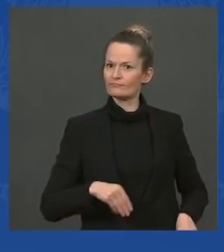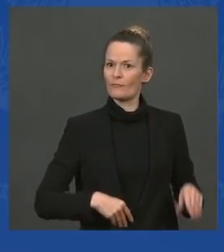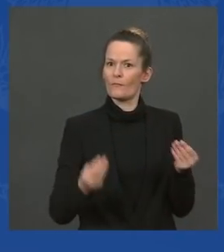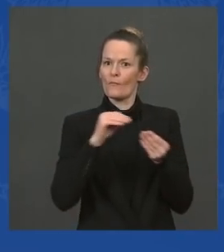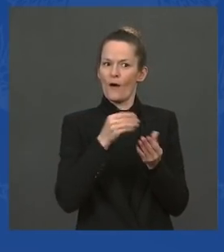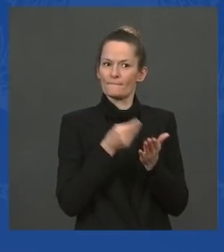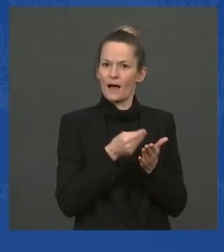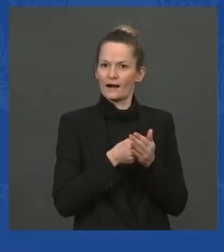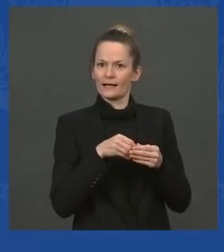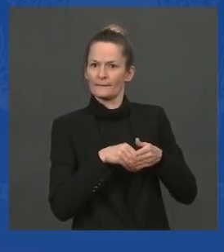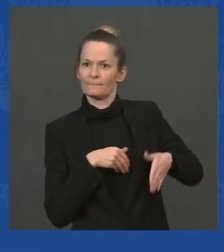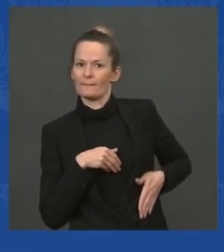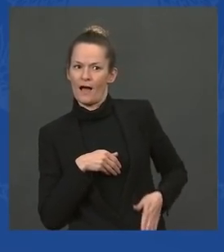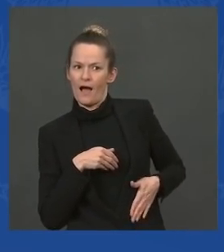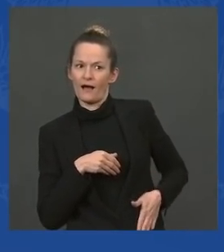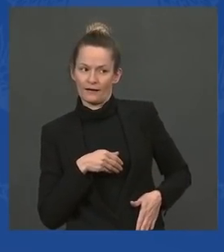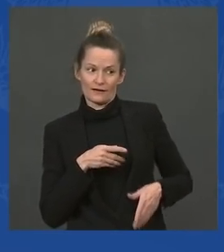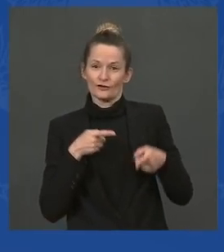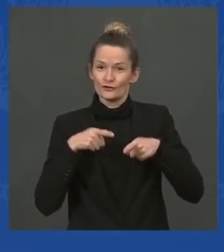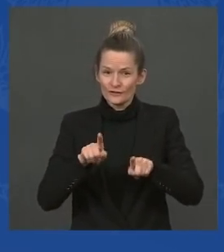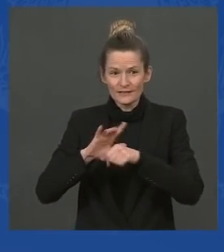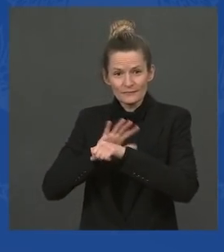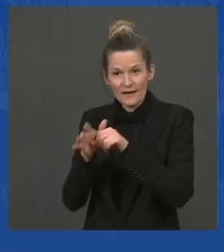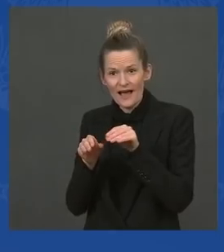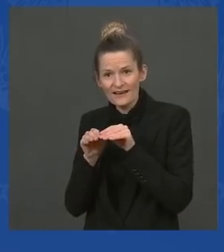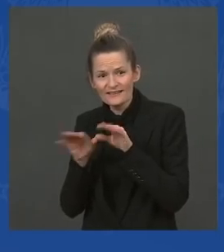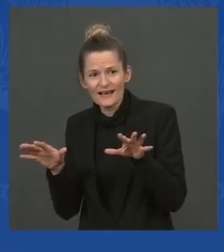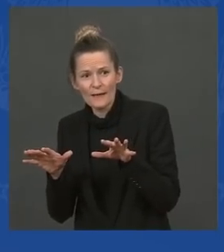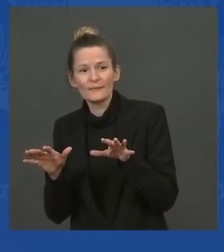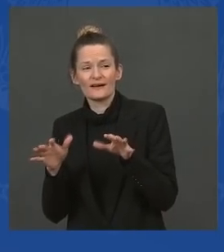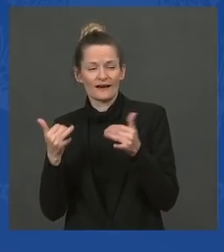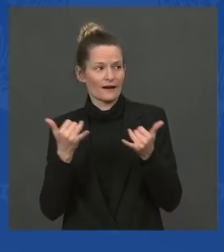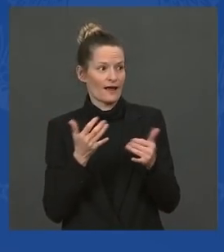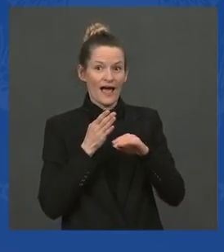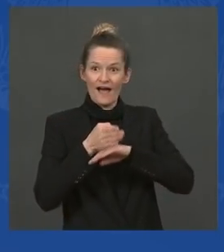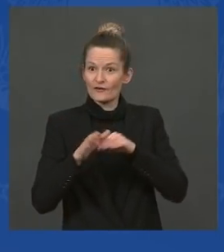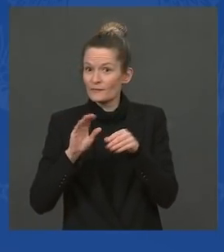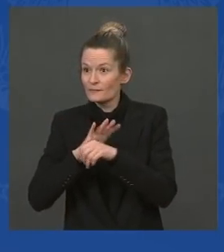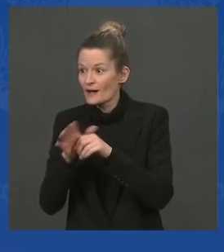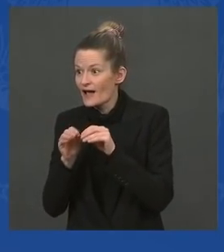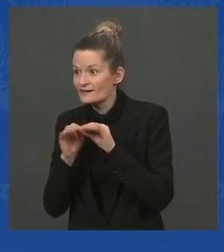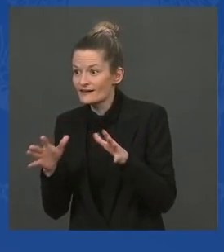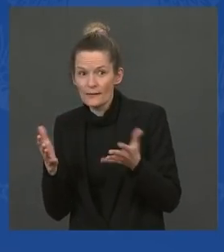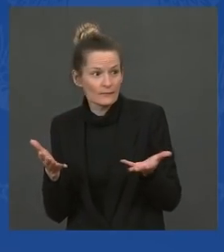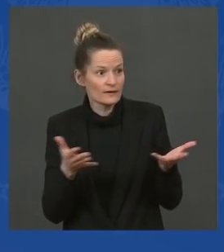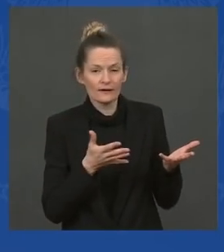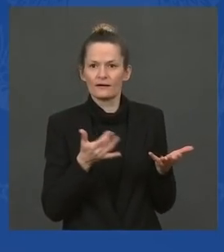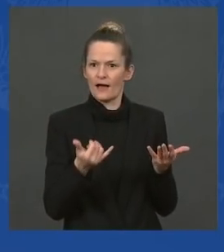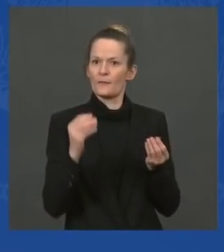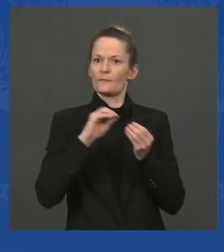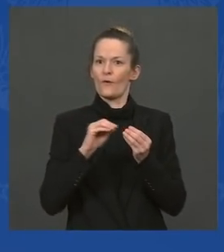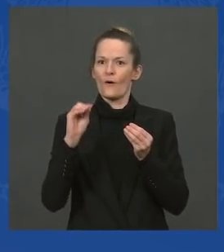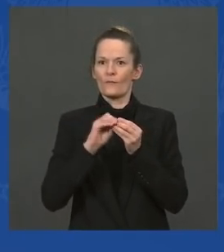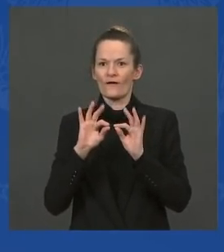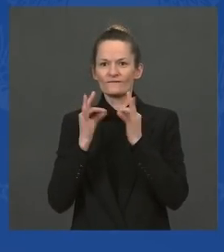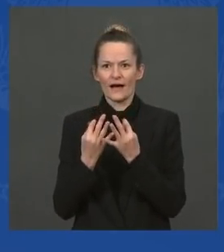And America is the only major economy in the world that can say that. It's a testament to the grit and determination of the American people,